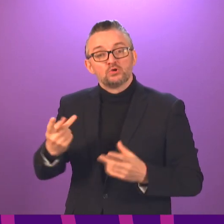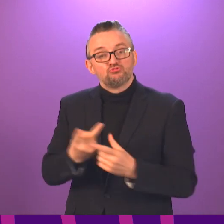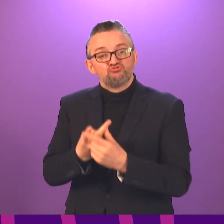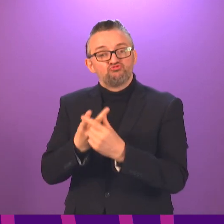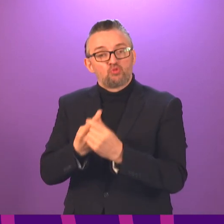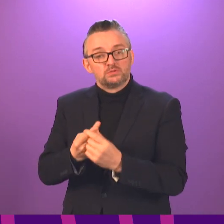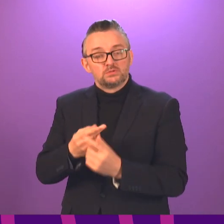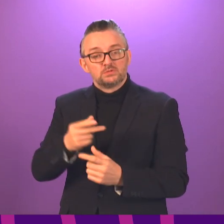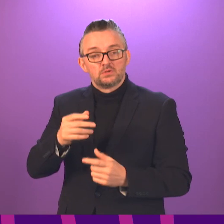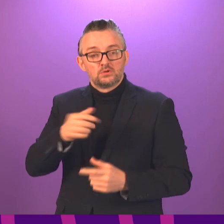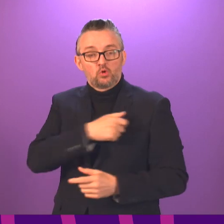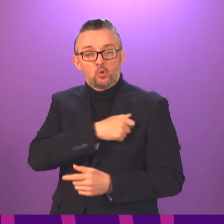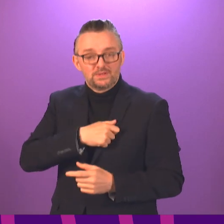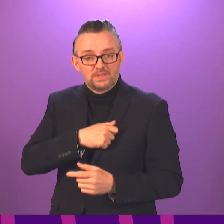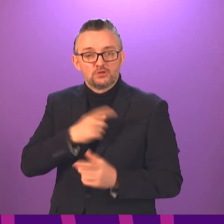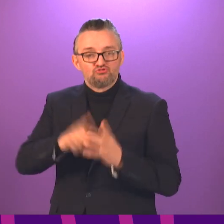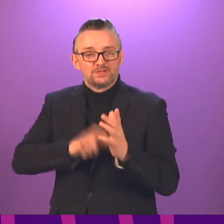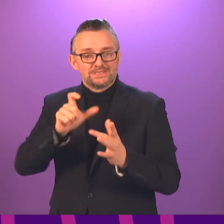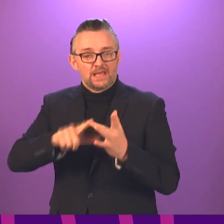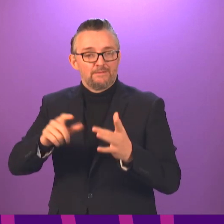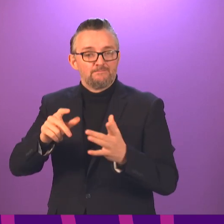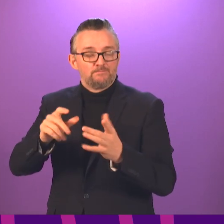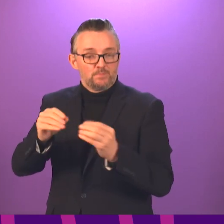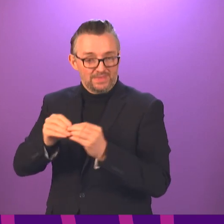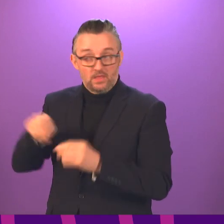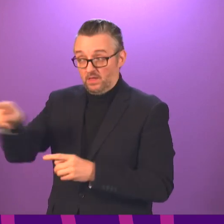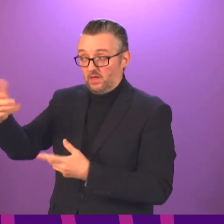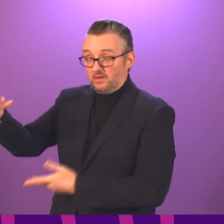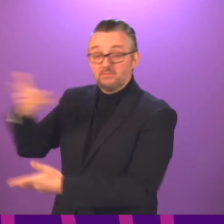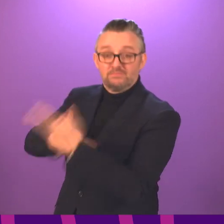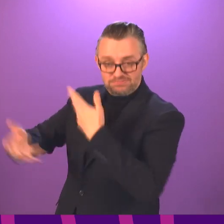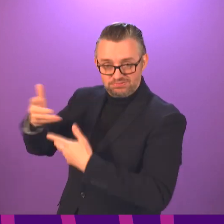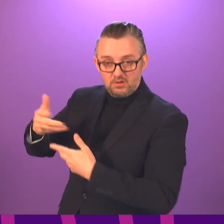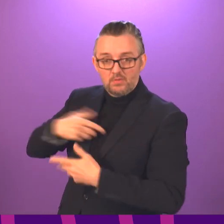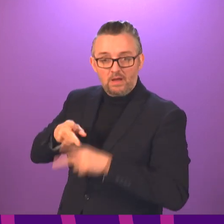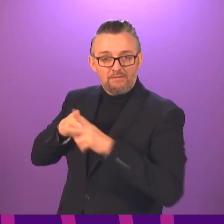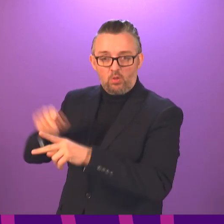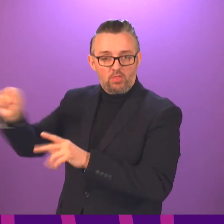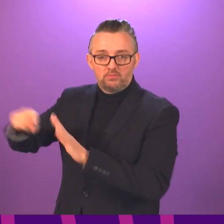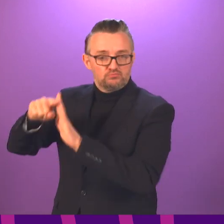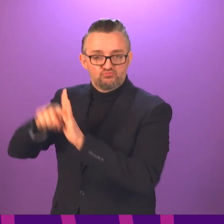on Vaccination and Immunisation. That is the right and only thing to do. While supplies